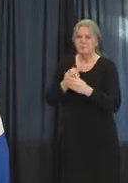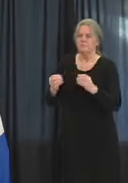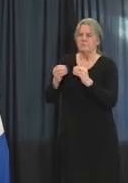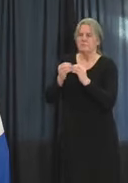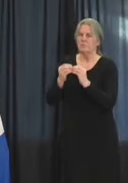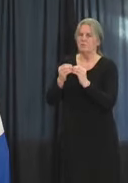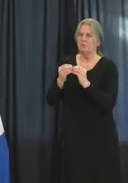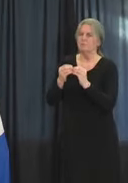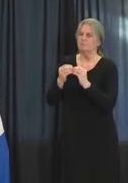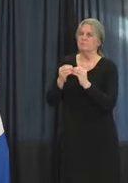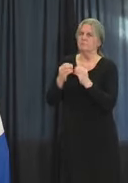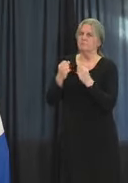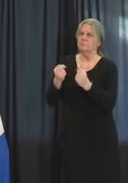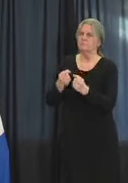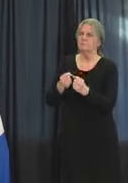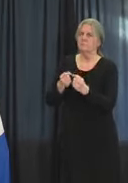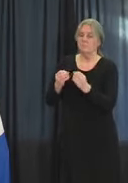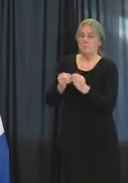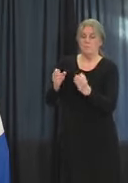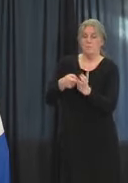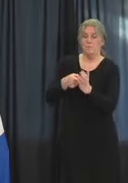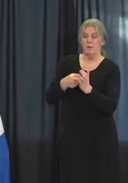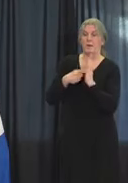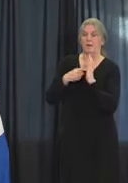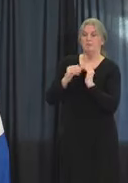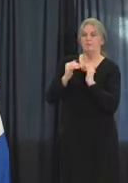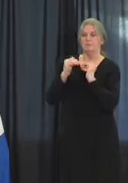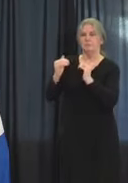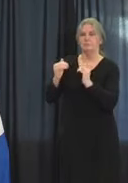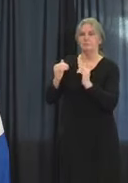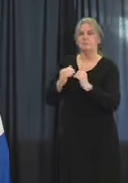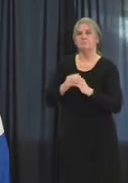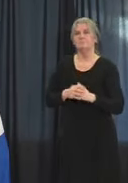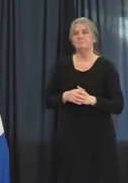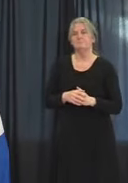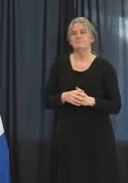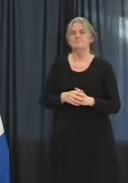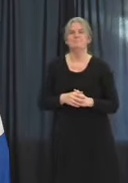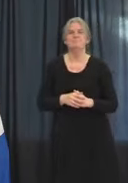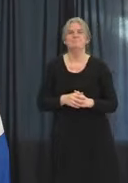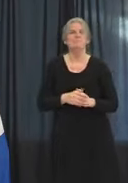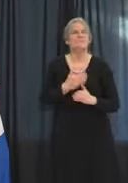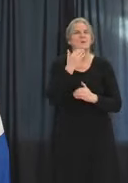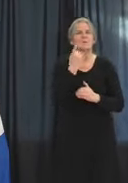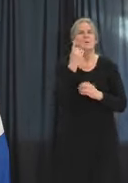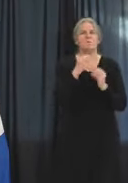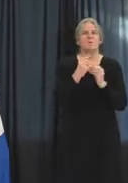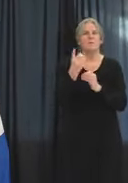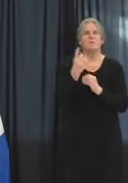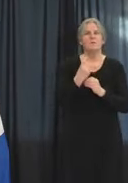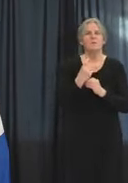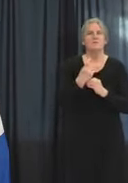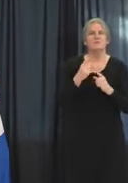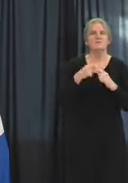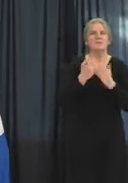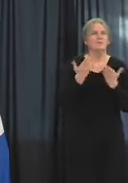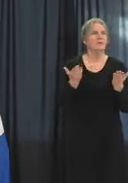above the usual requirements. We will take one more from